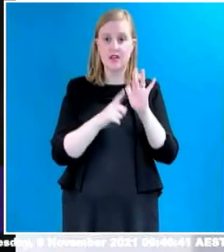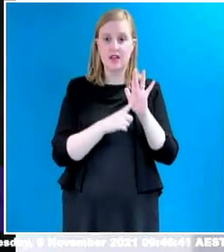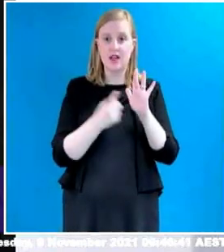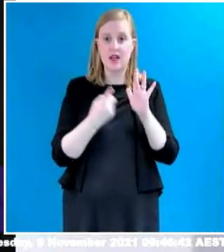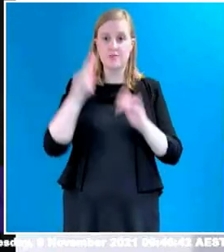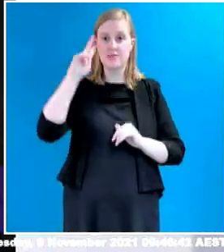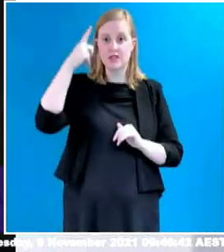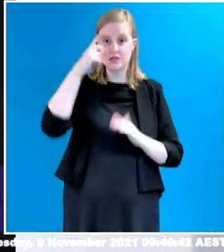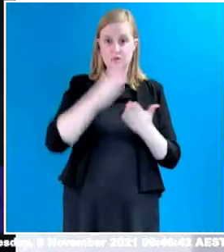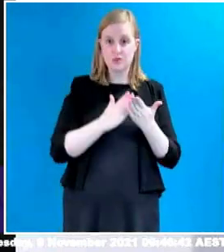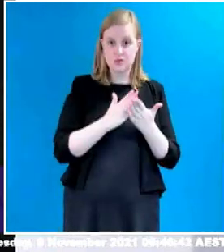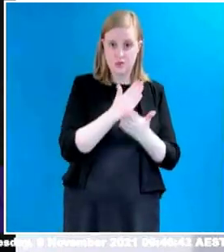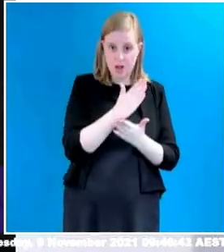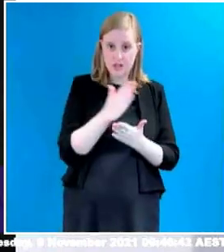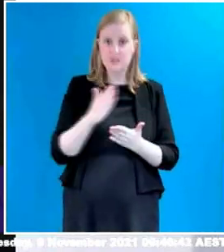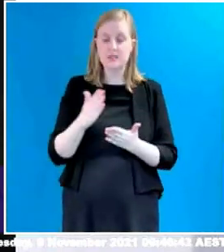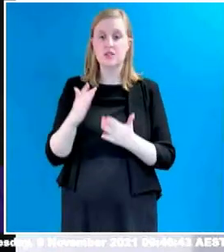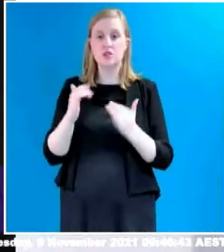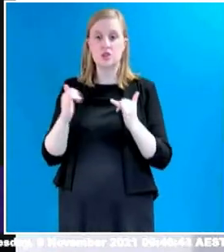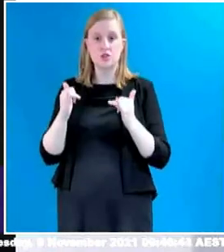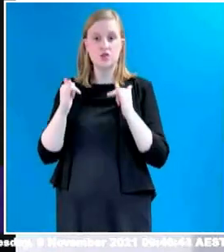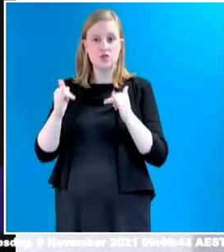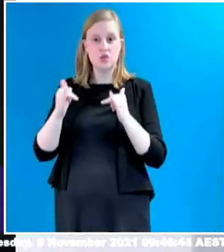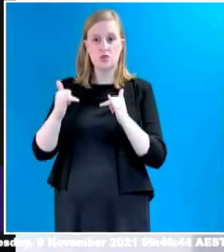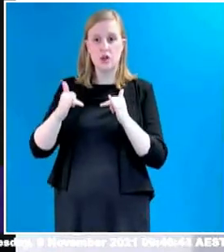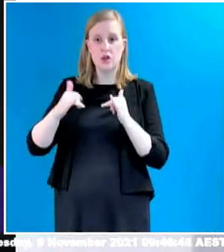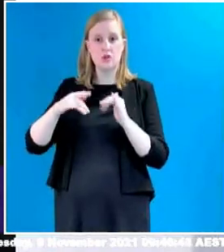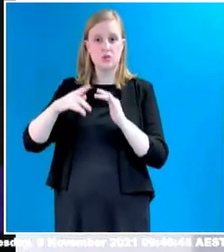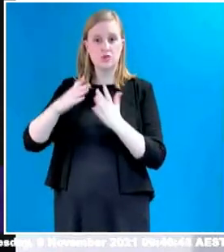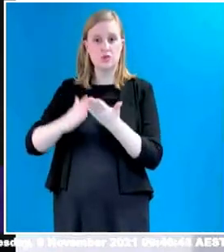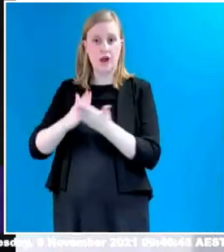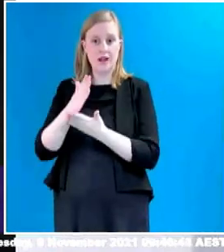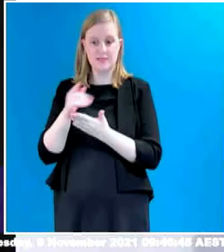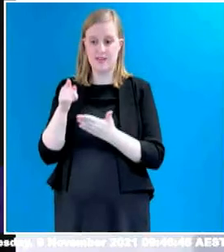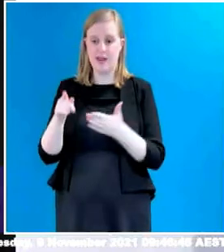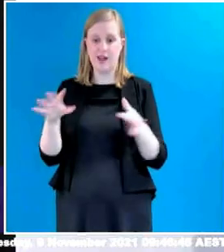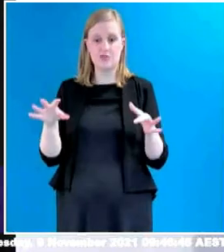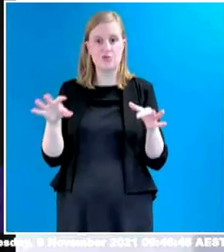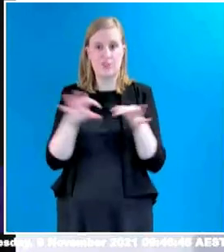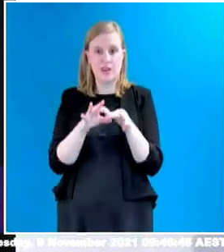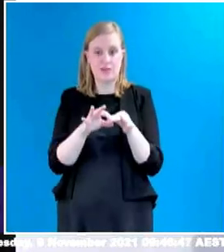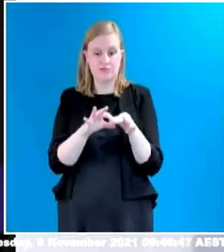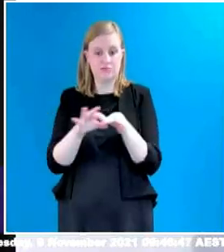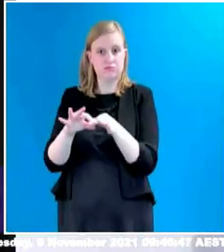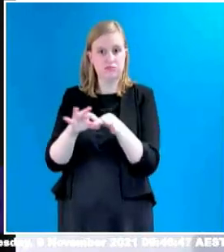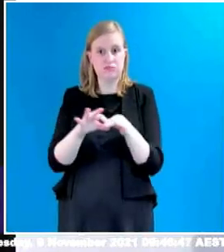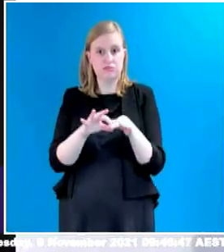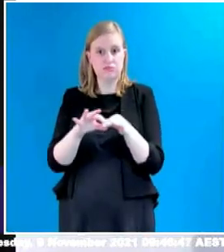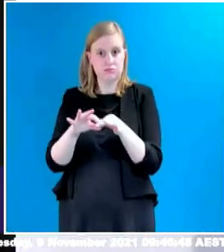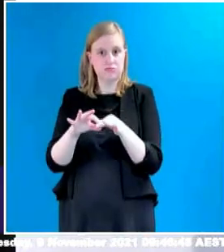They are interrelated, indivisible and interdependent; that is the current